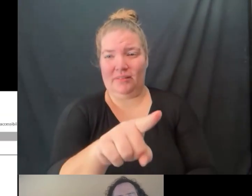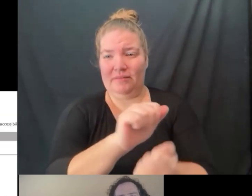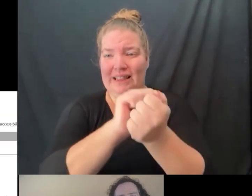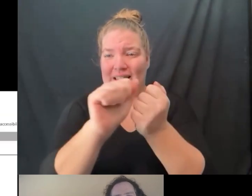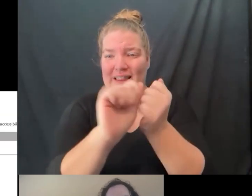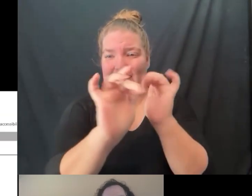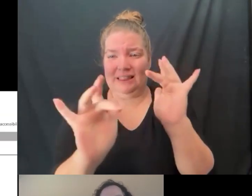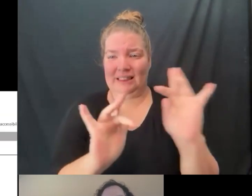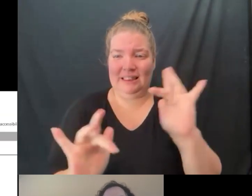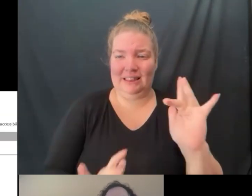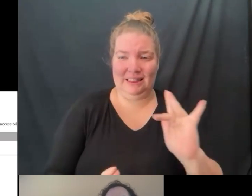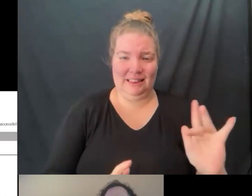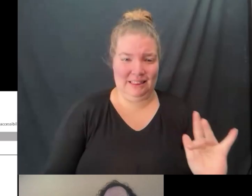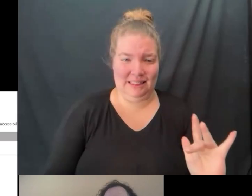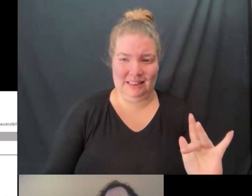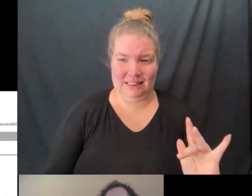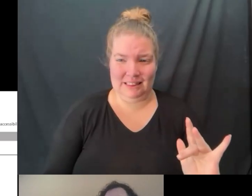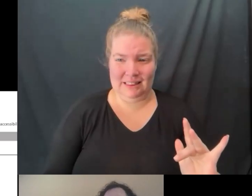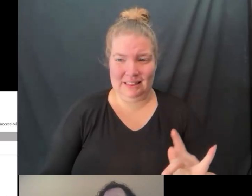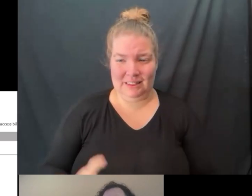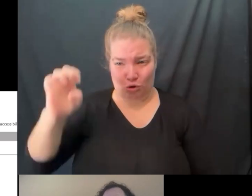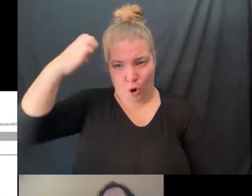I'm showing a picture of what the blank template looks